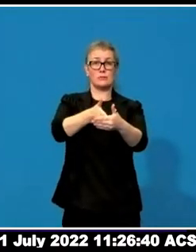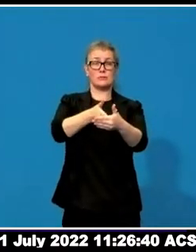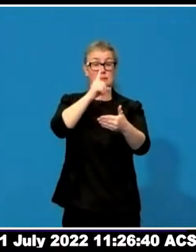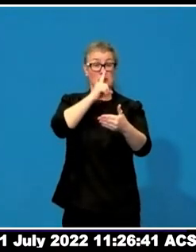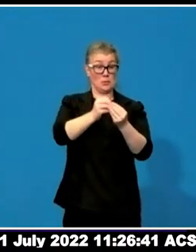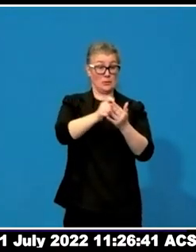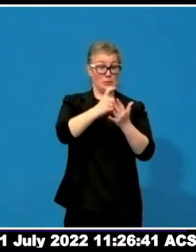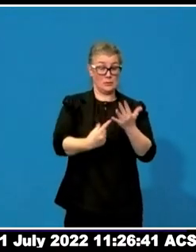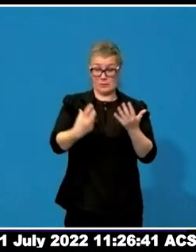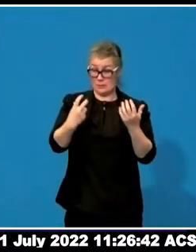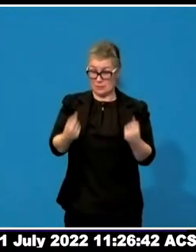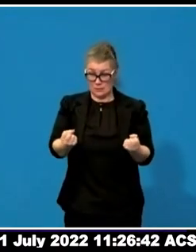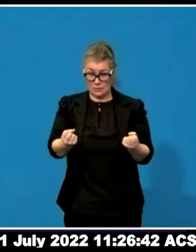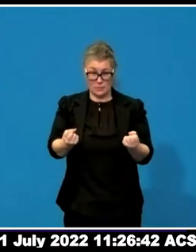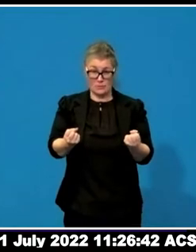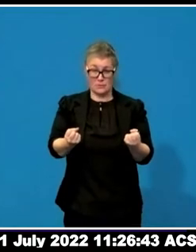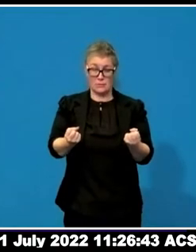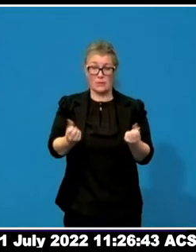receiving adequate supports will be examined.